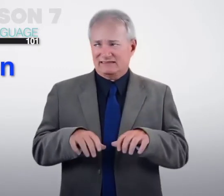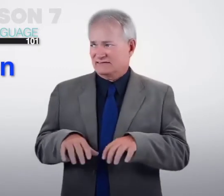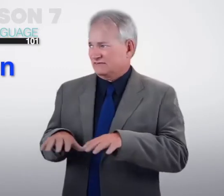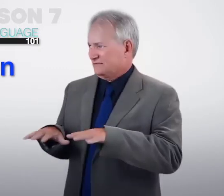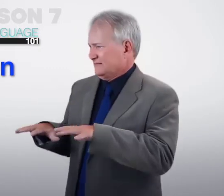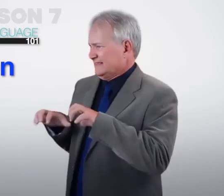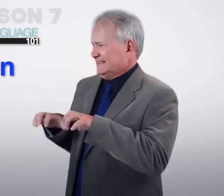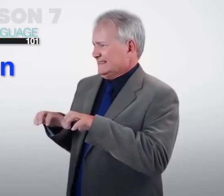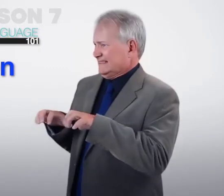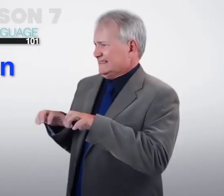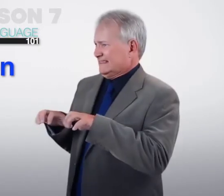Frozen.